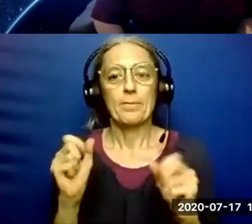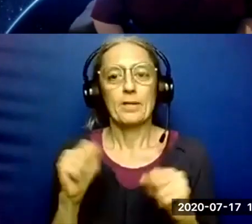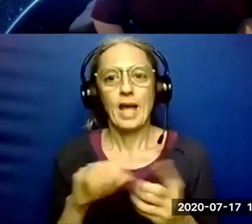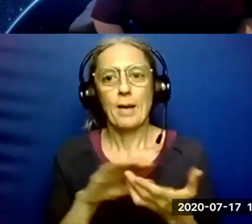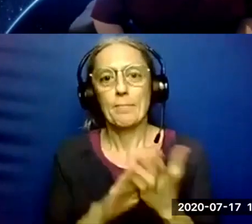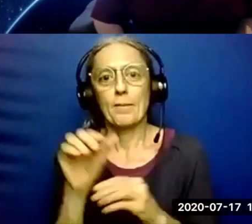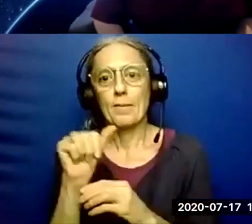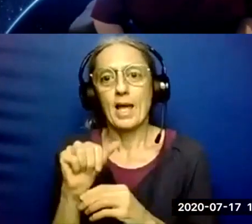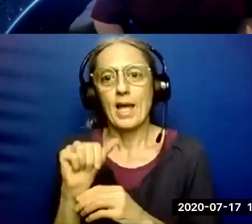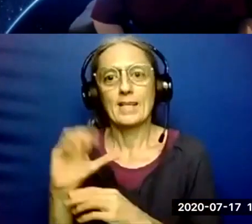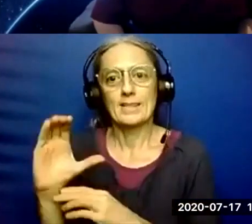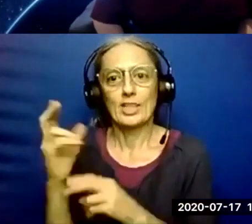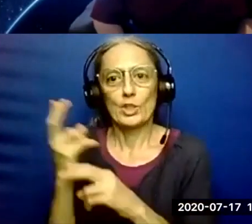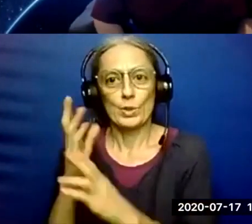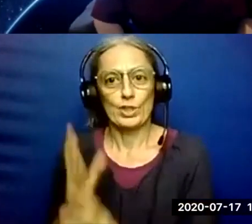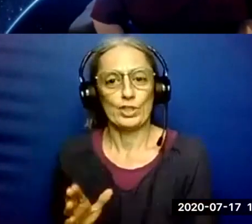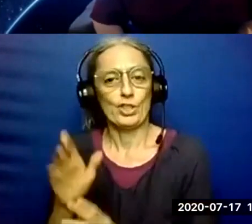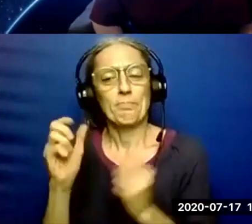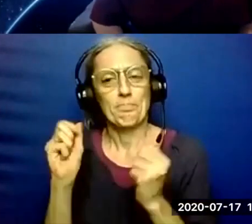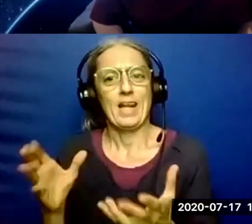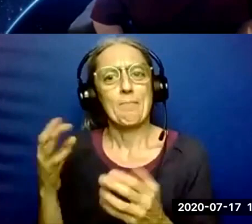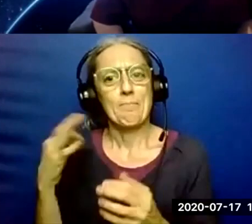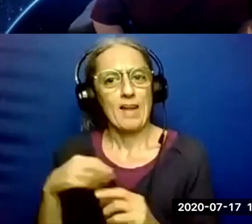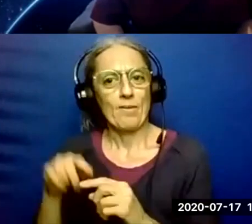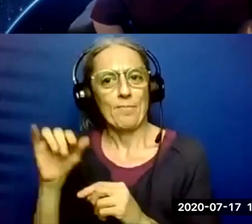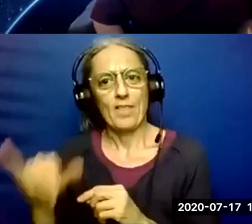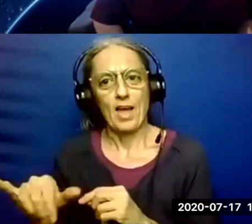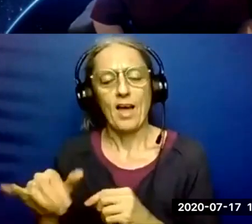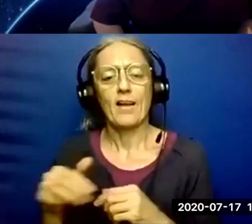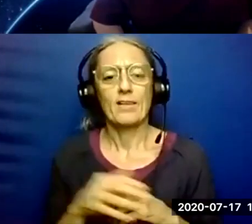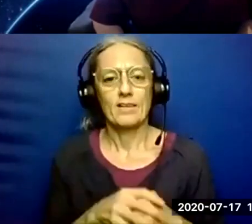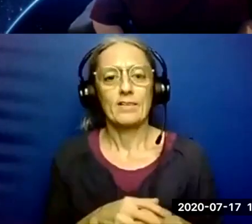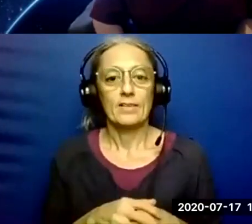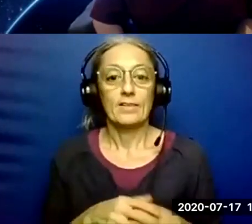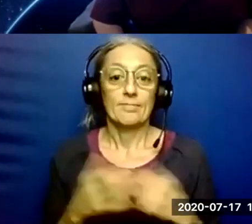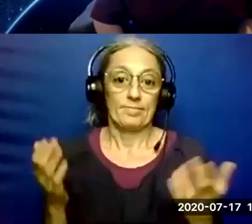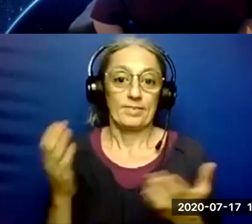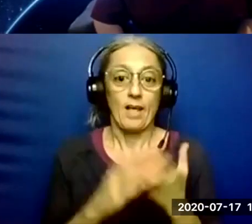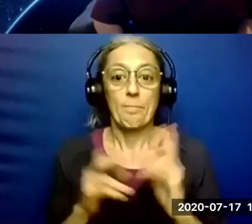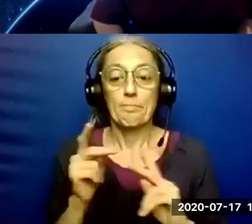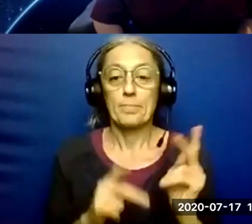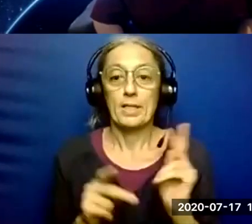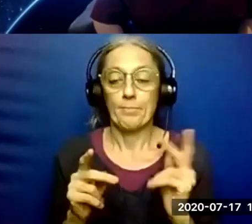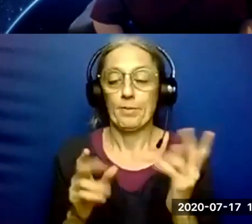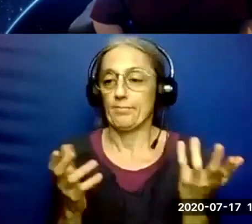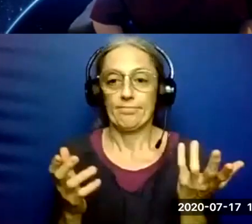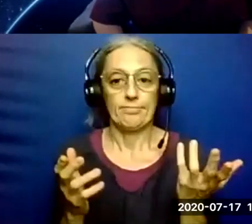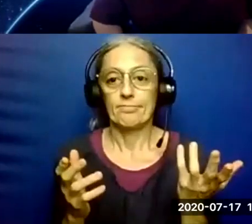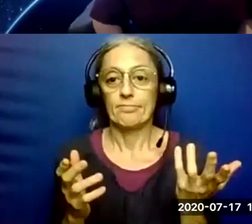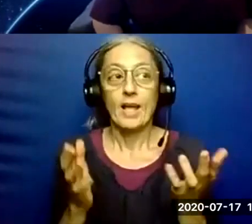being denied the technology they need for a whole host of reasons.